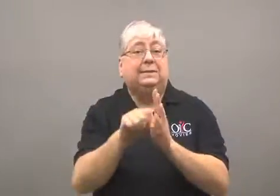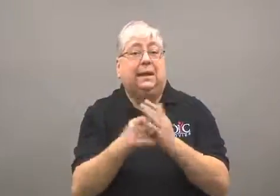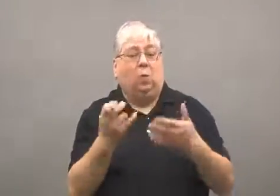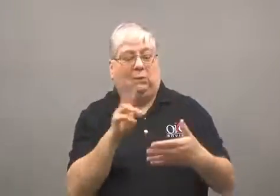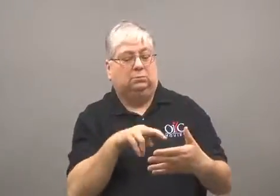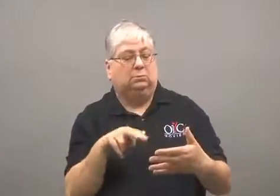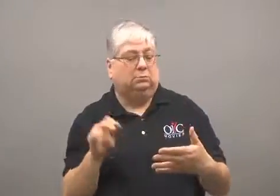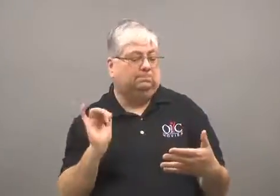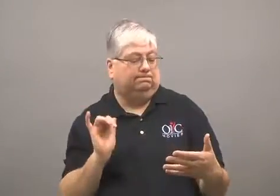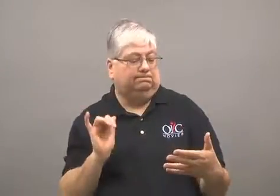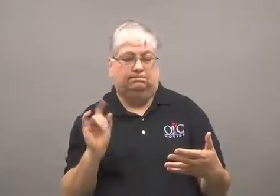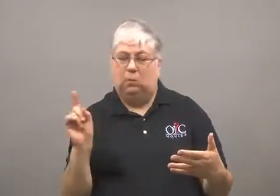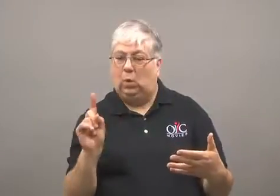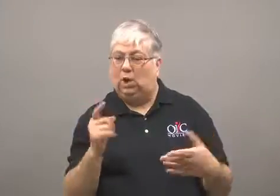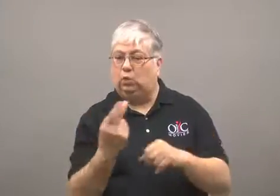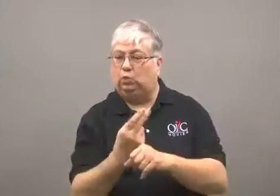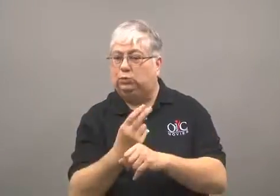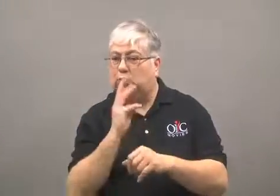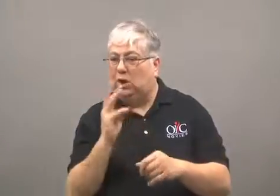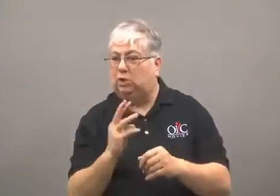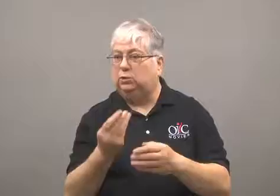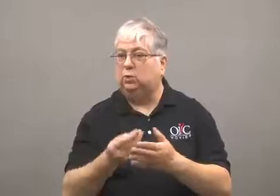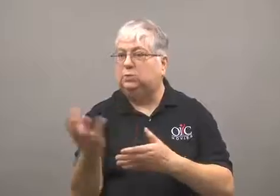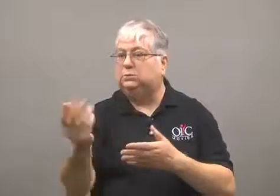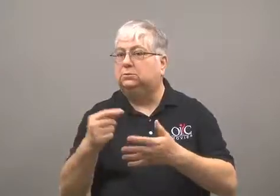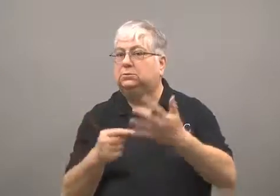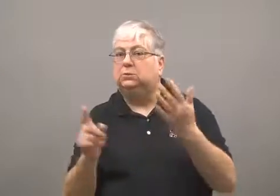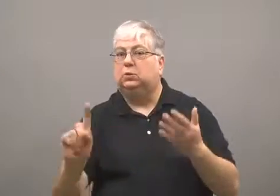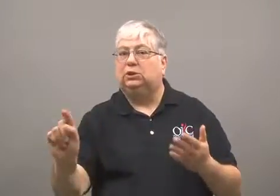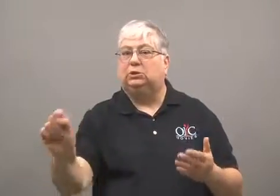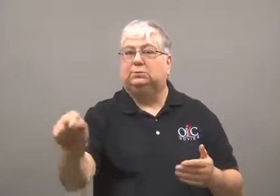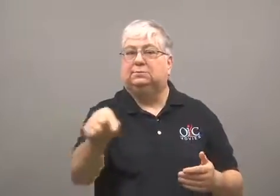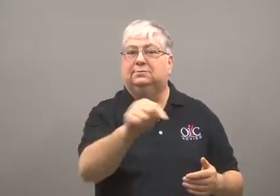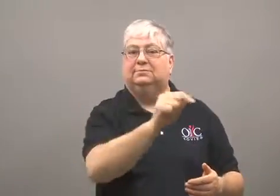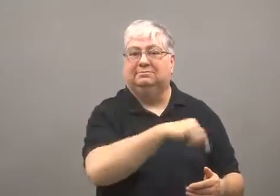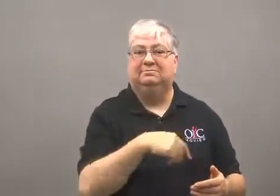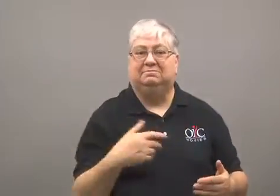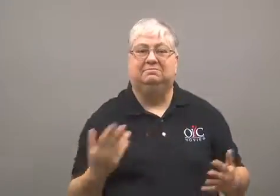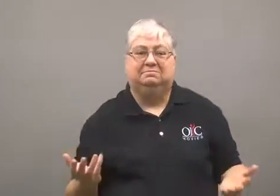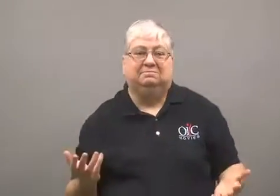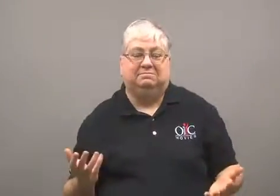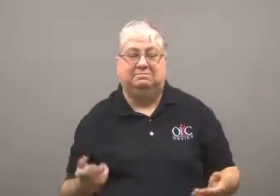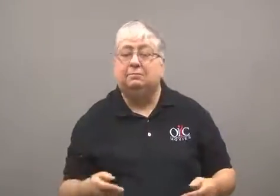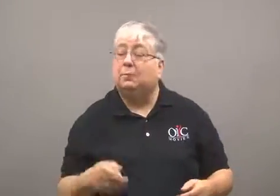The state uses these to determine where water is being wasted.